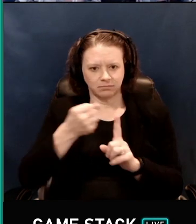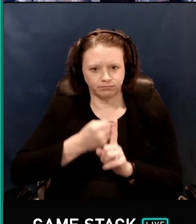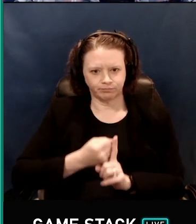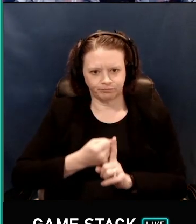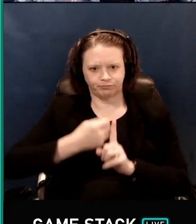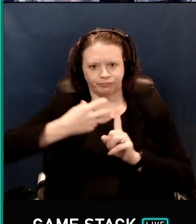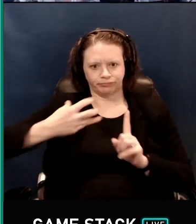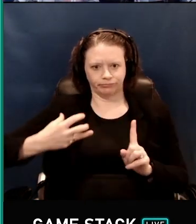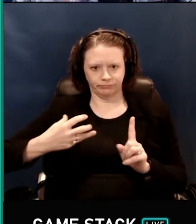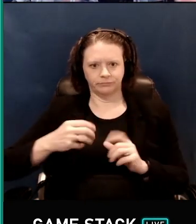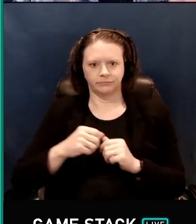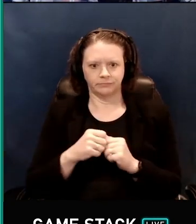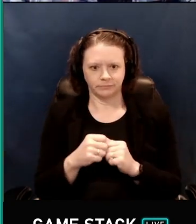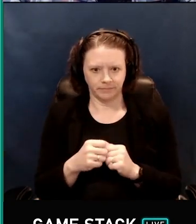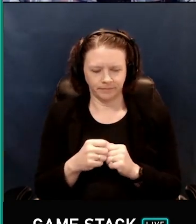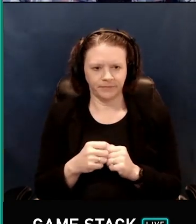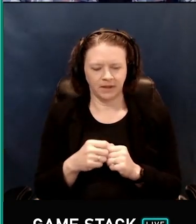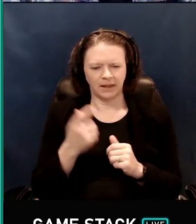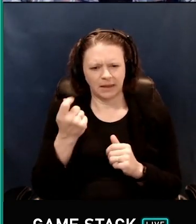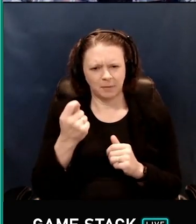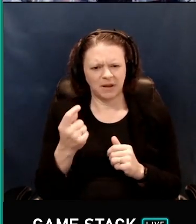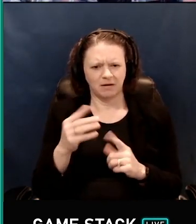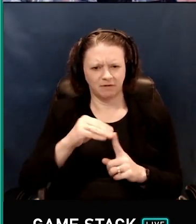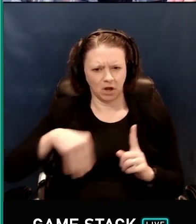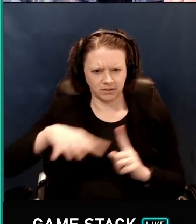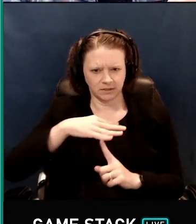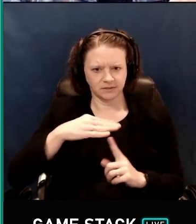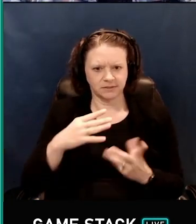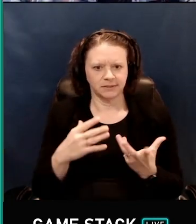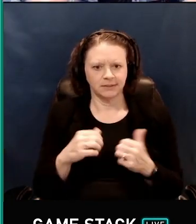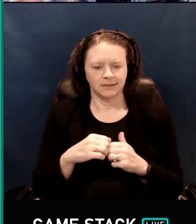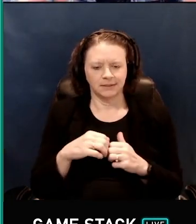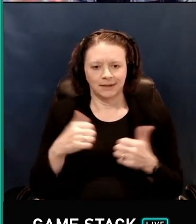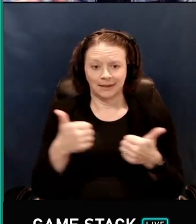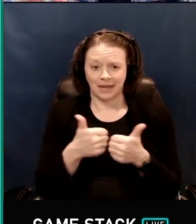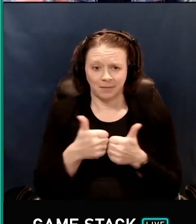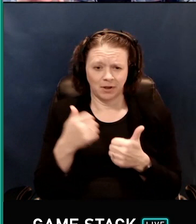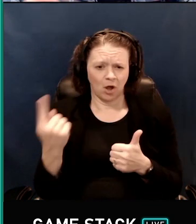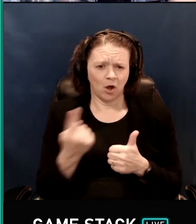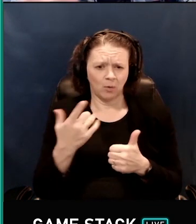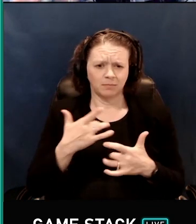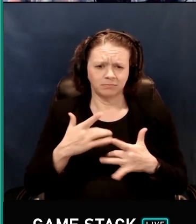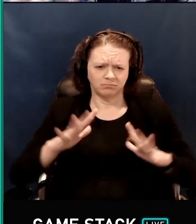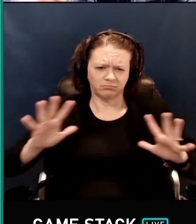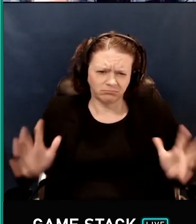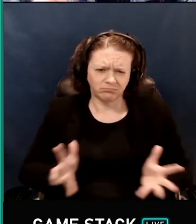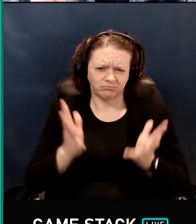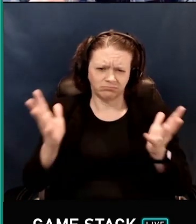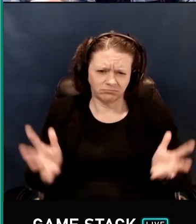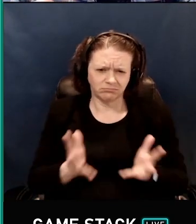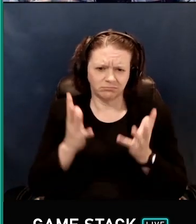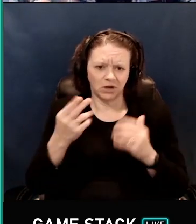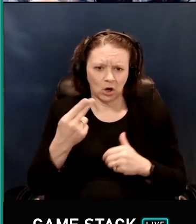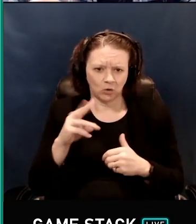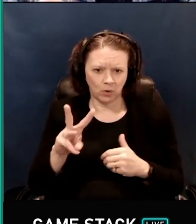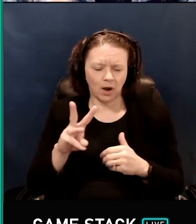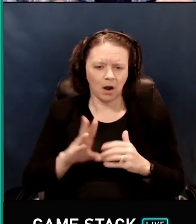Gaming has always been a trailblazer, pushing tech to the limits, pushing the hardware to the limits.